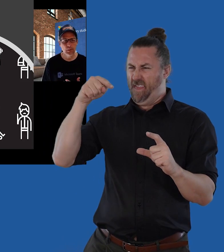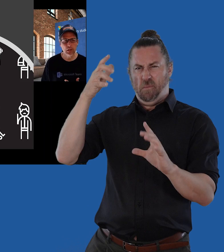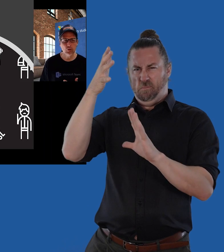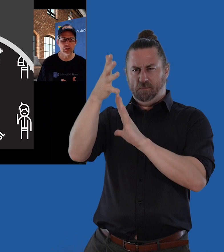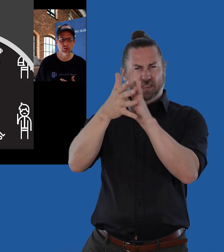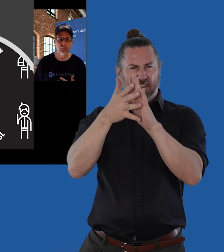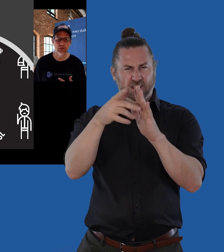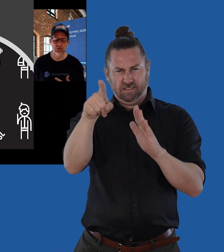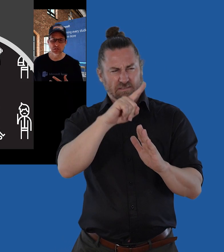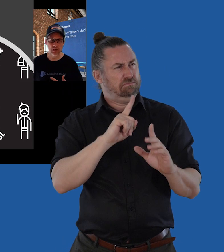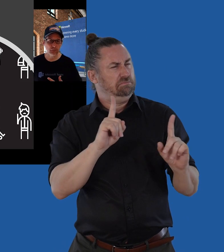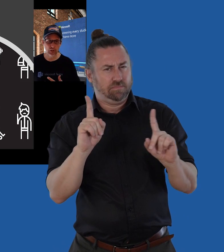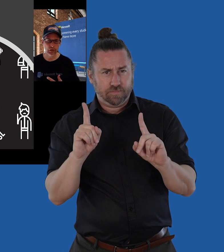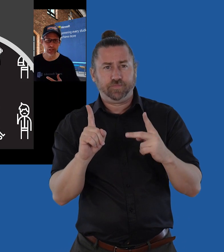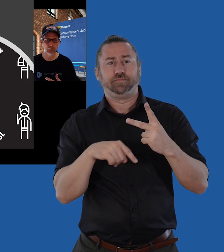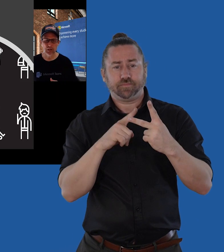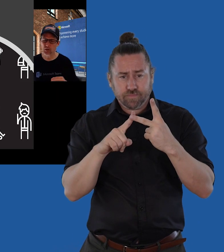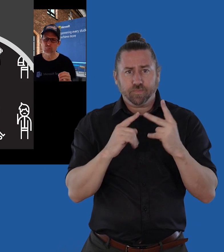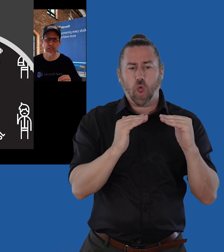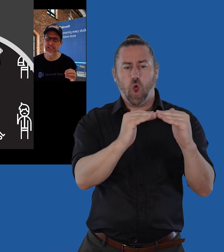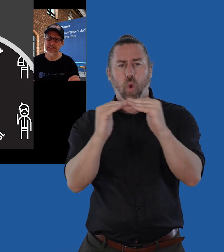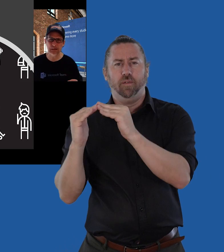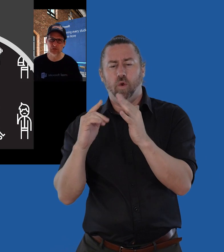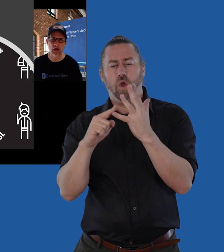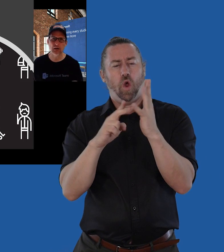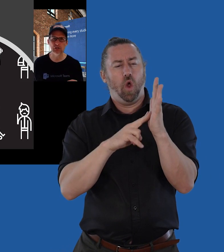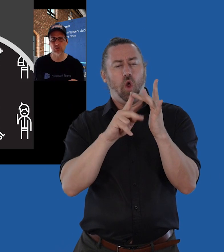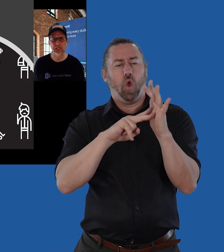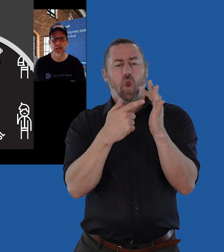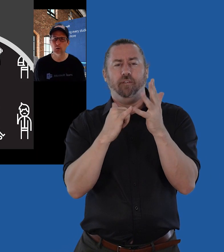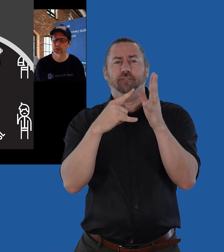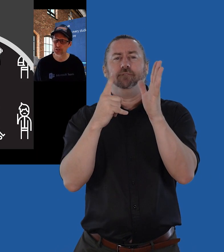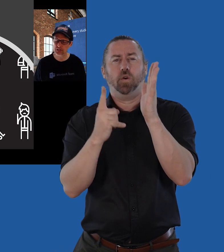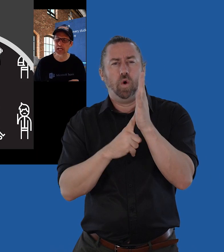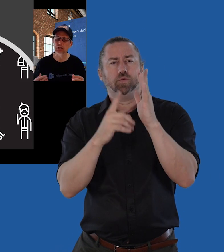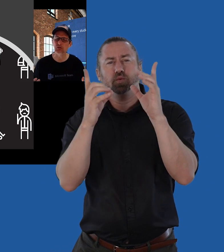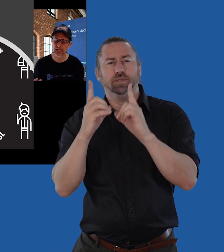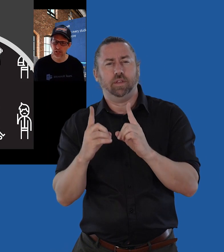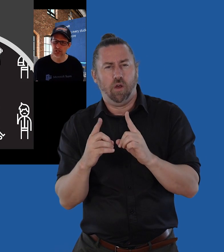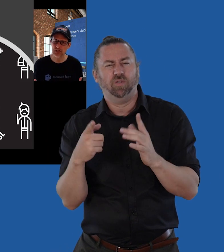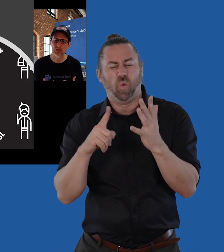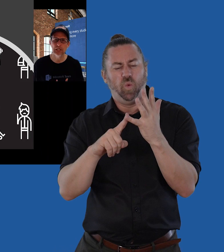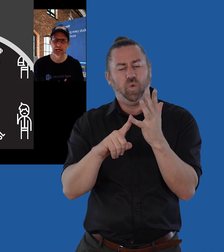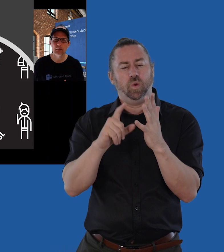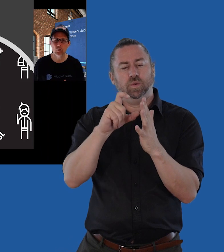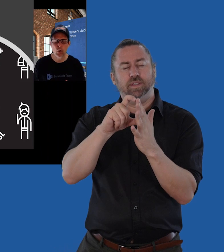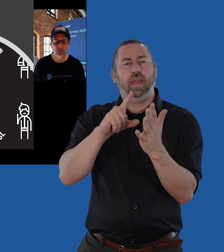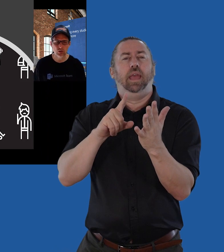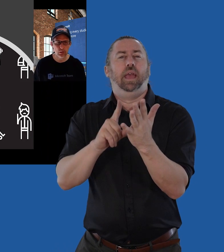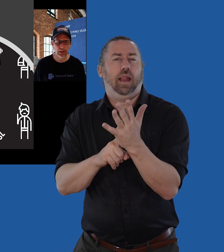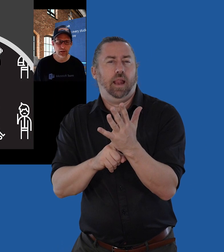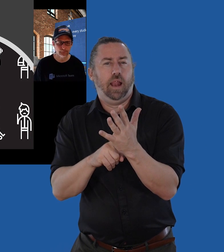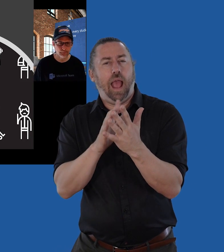Then we're gonna look at Universal Design for Learning, not a really deep dive into UDL, but just an introduction to UDL, and what it's all about.